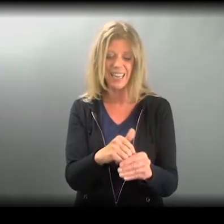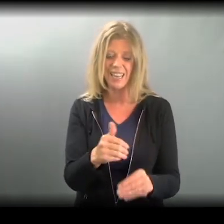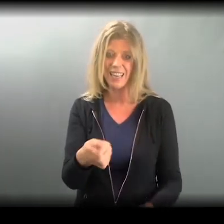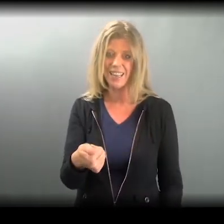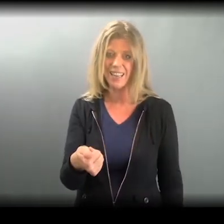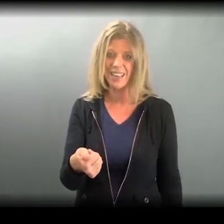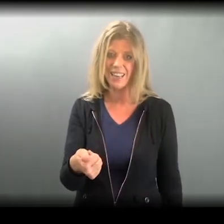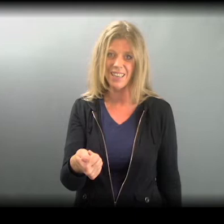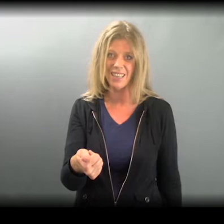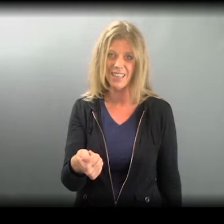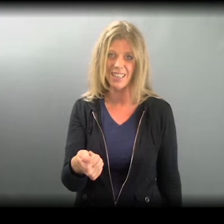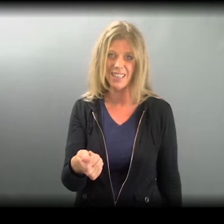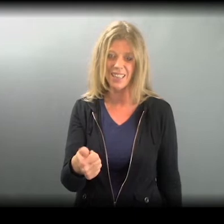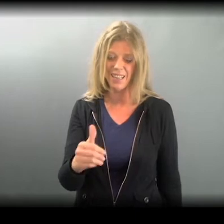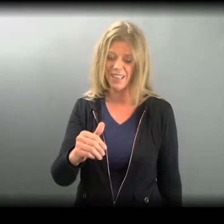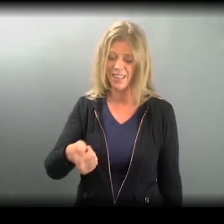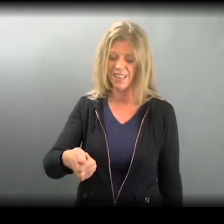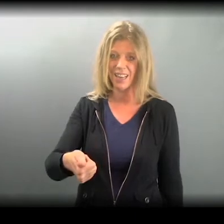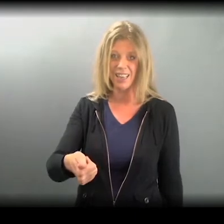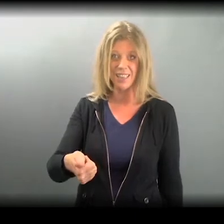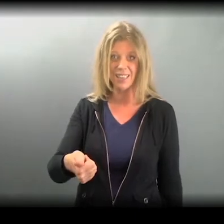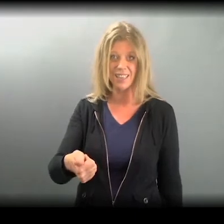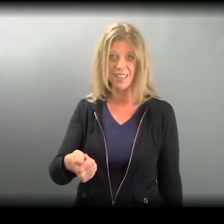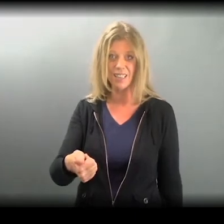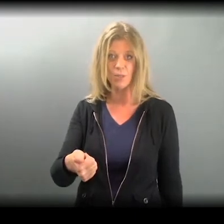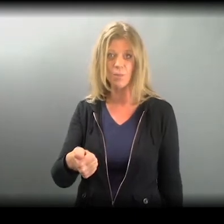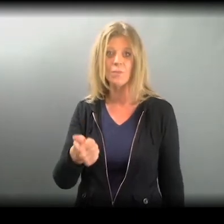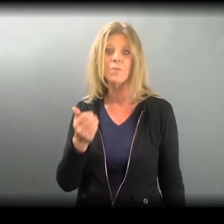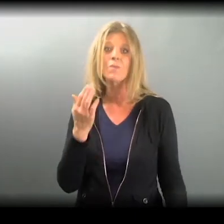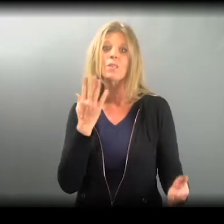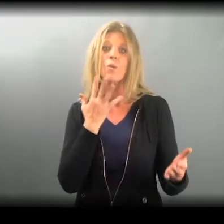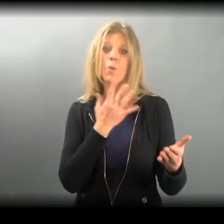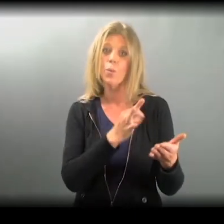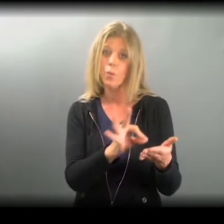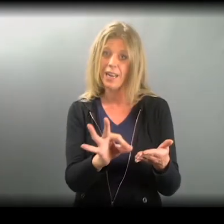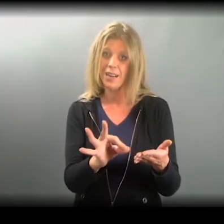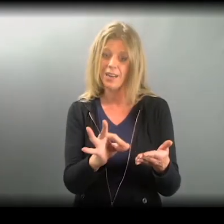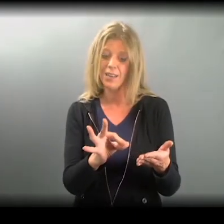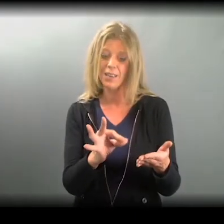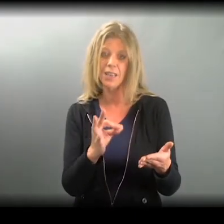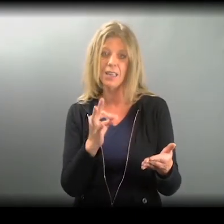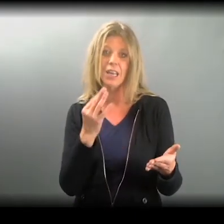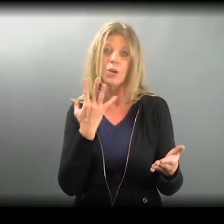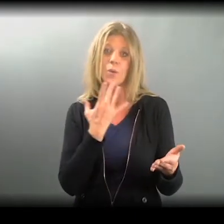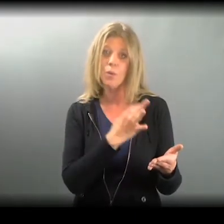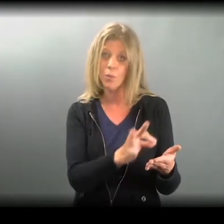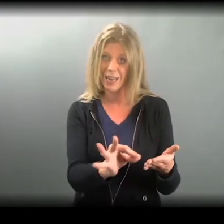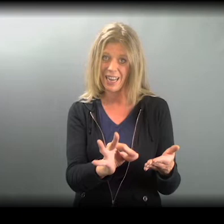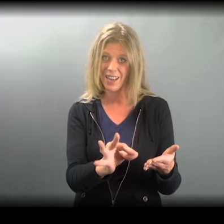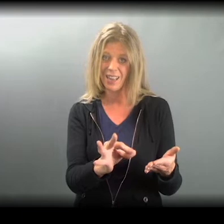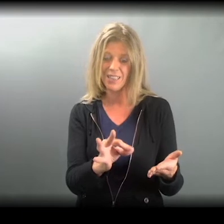THE CRAYON